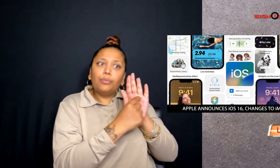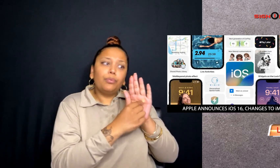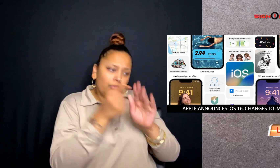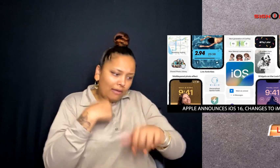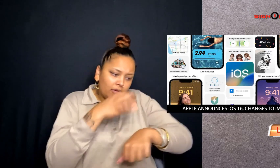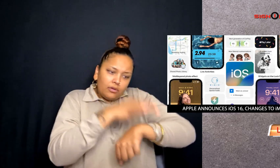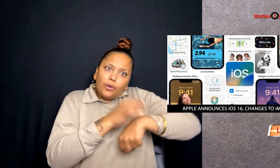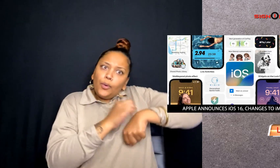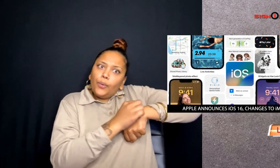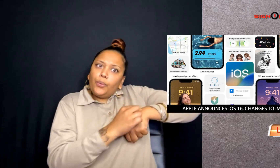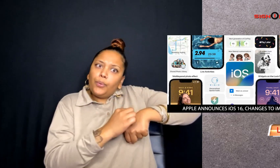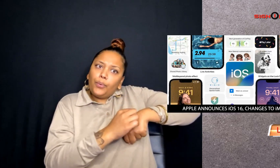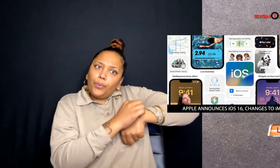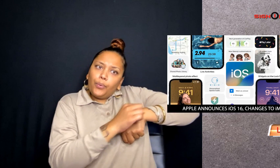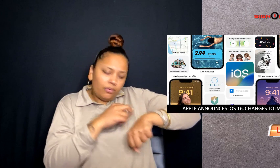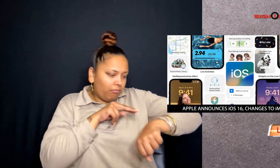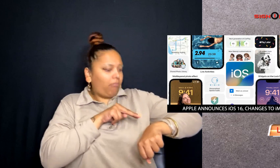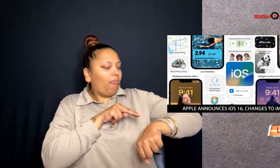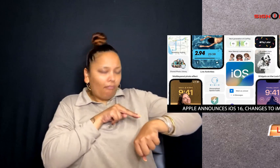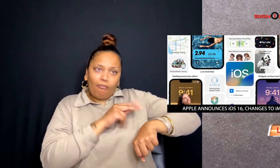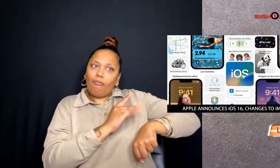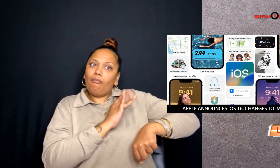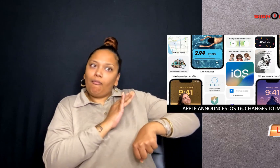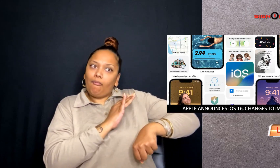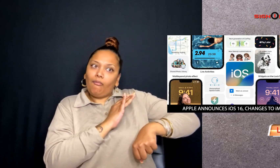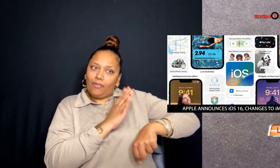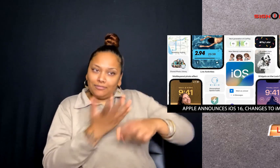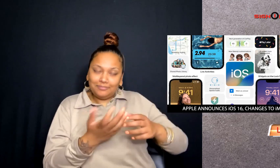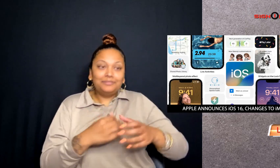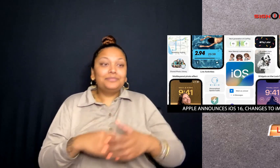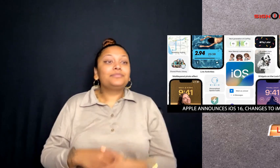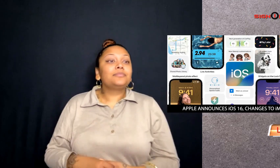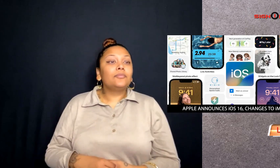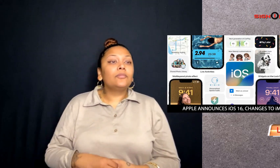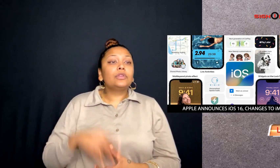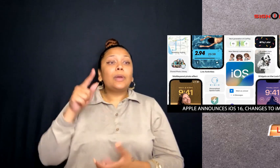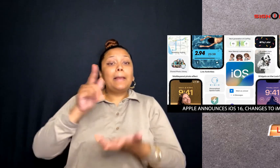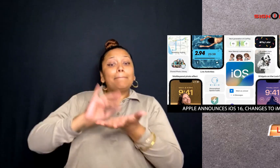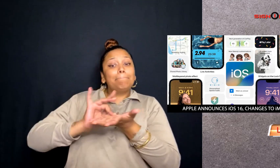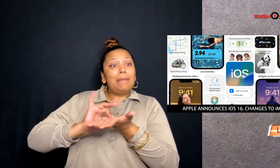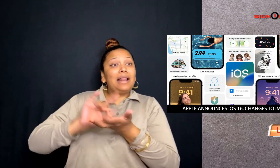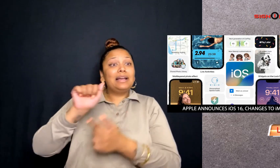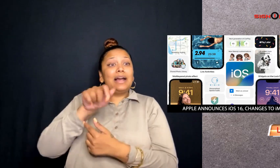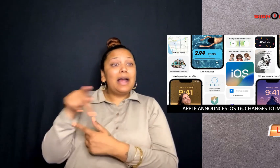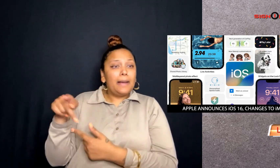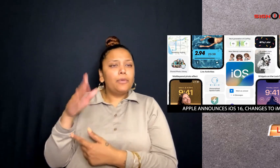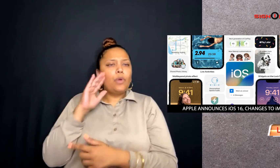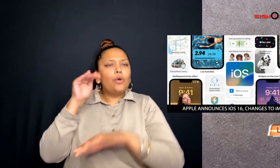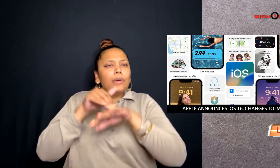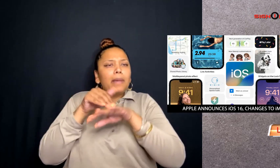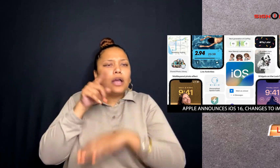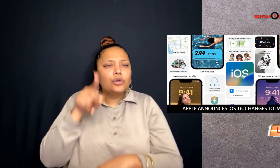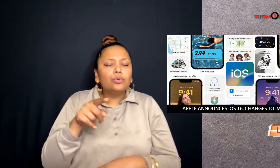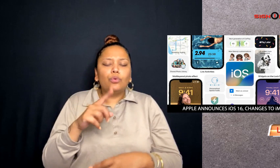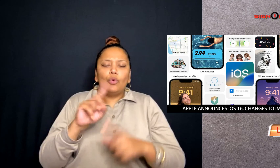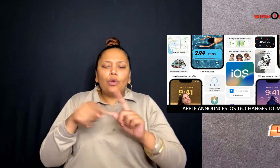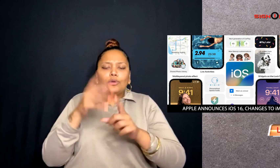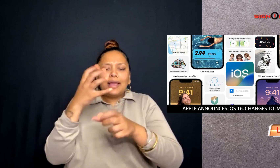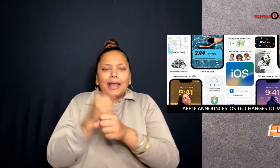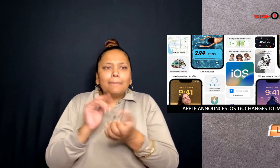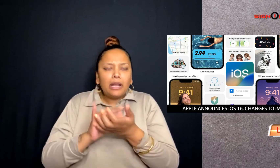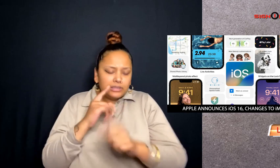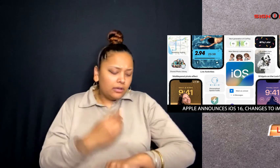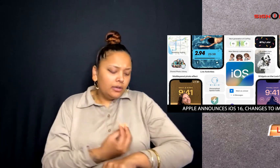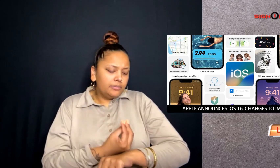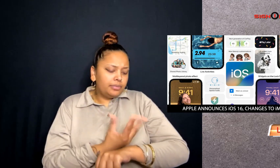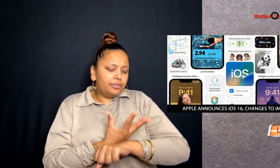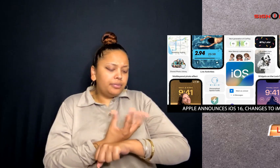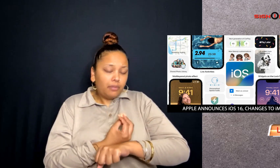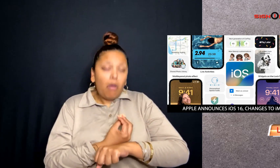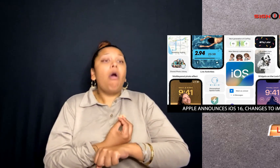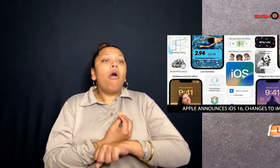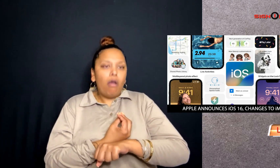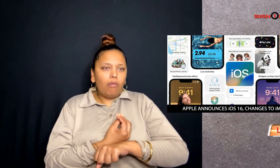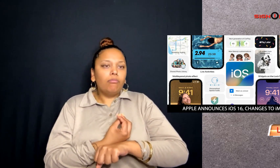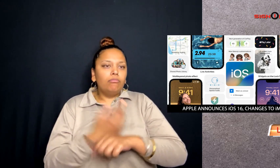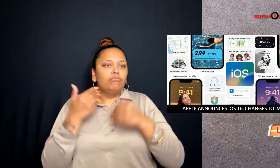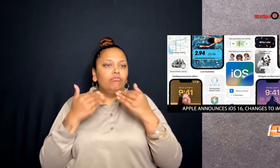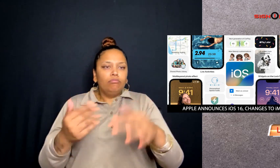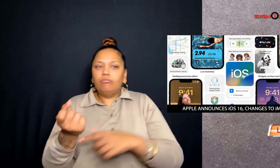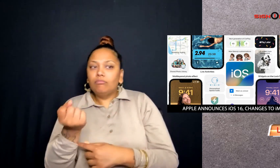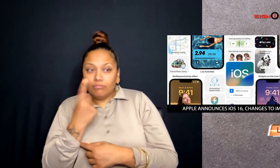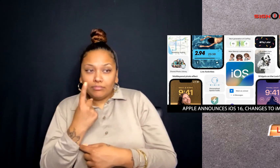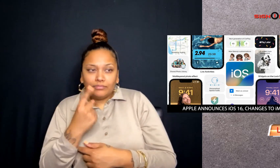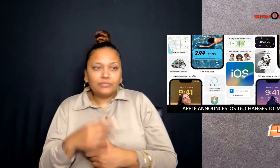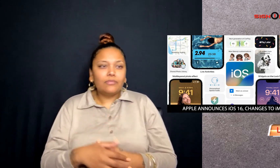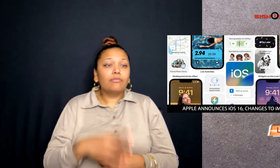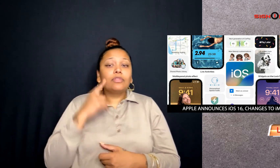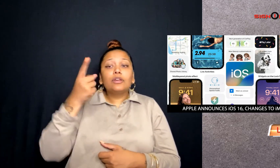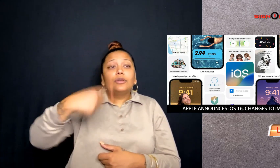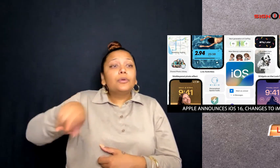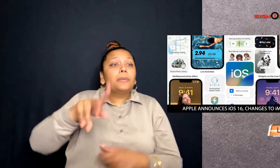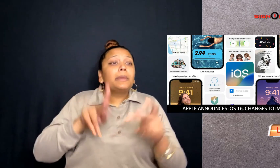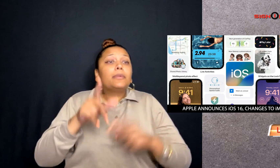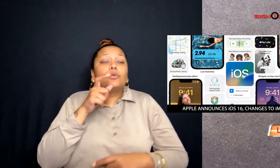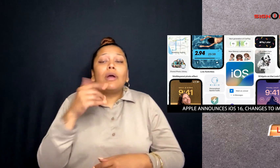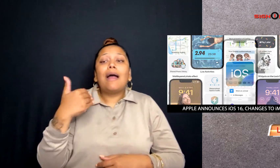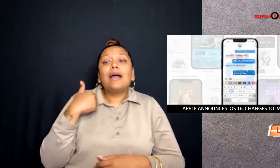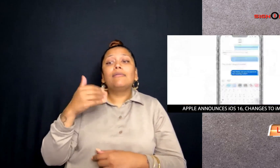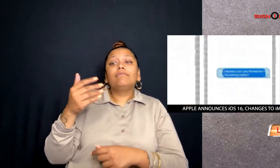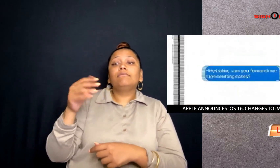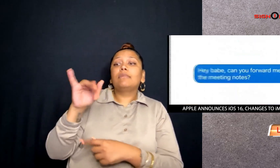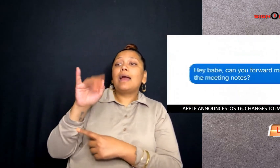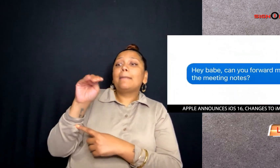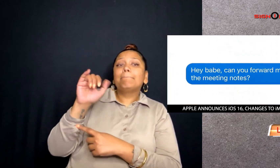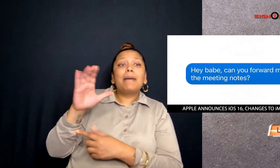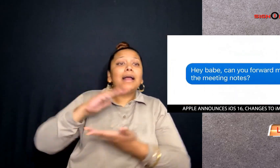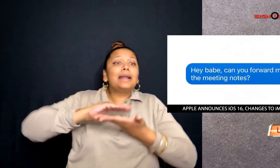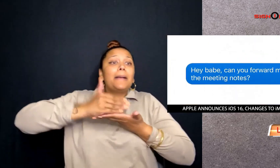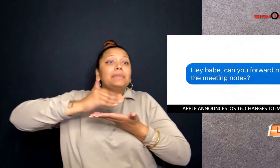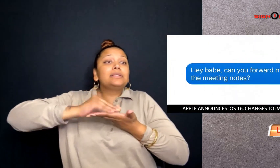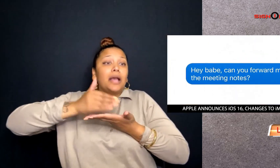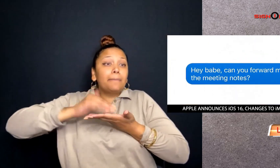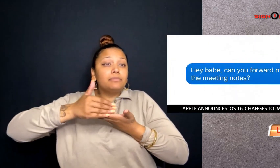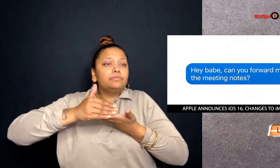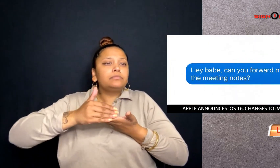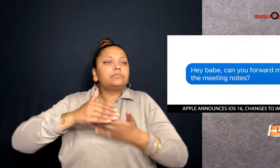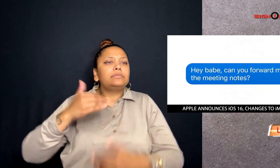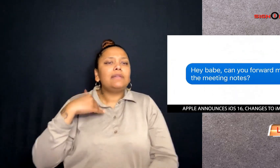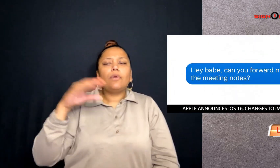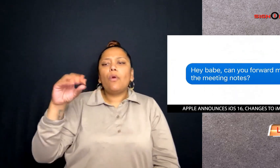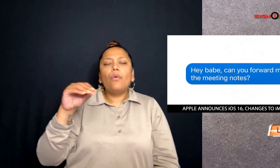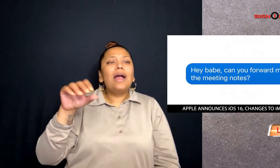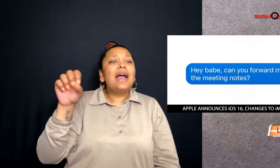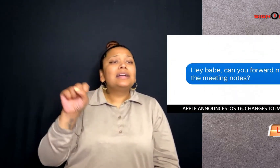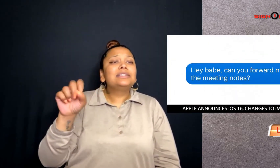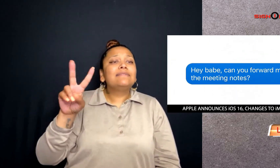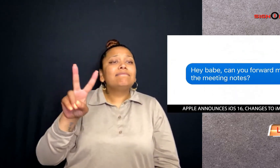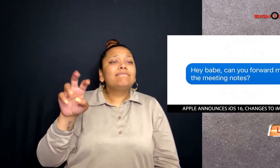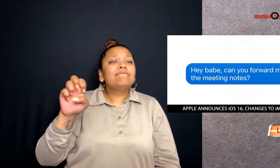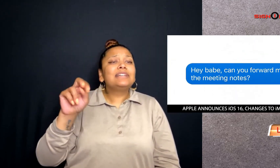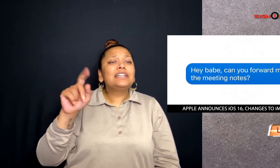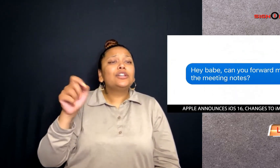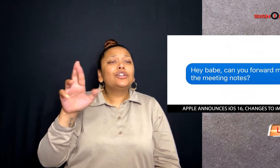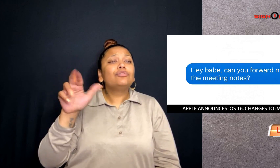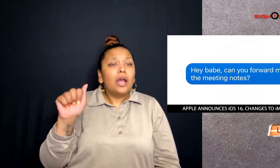a medication app will remind you when to take your meds